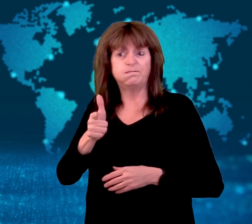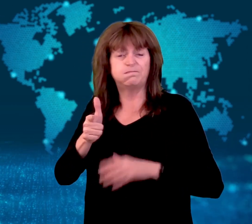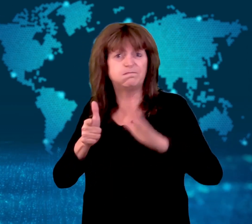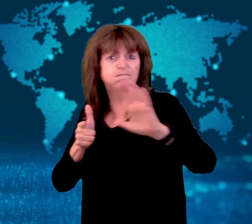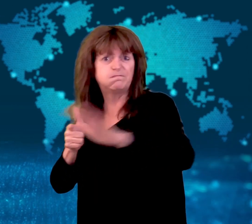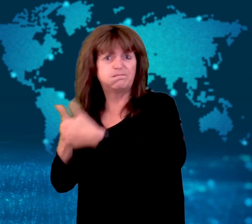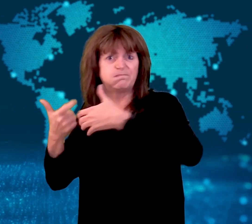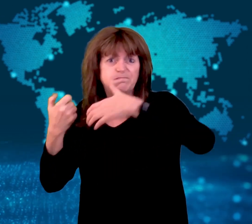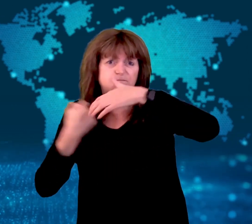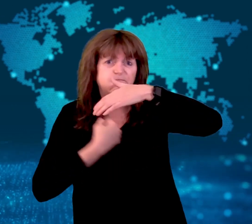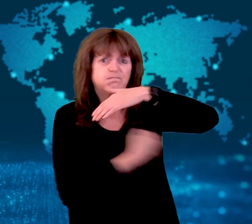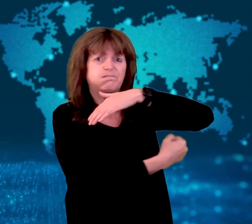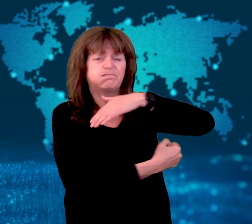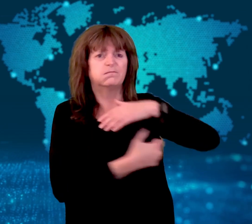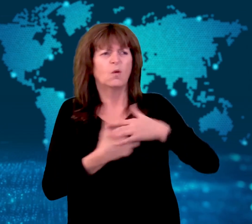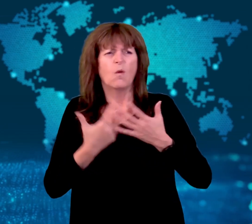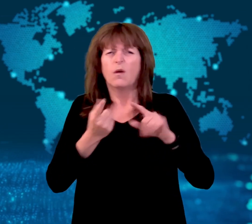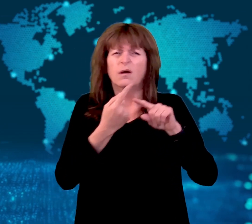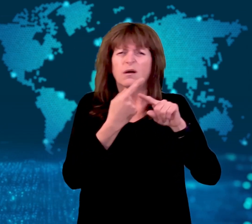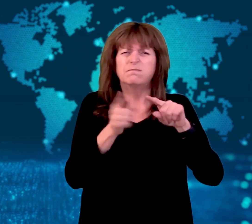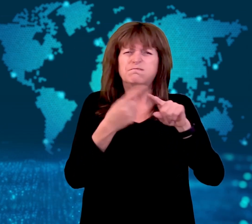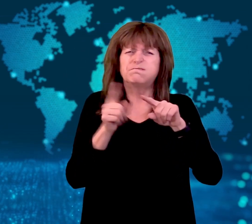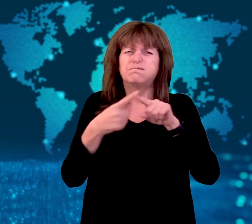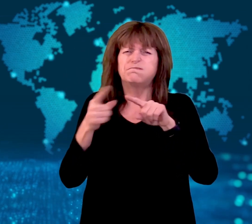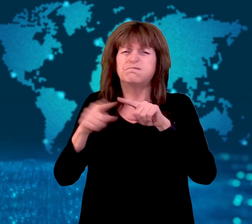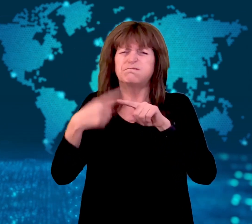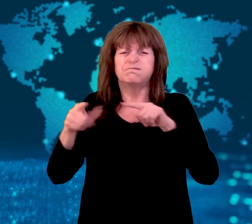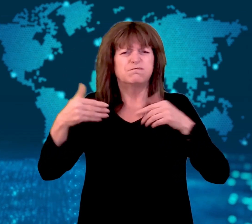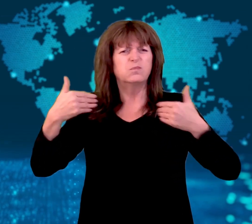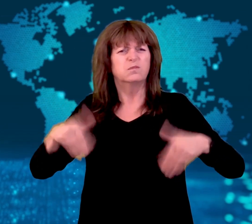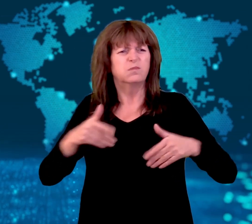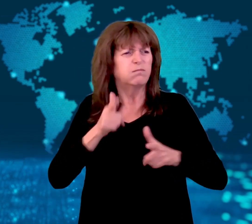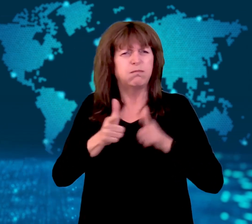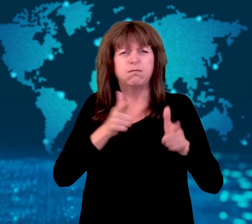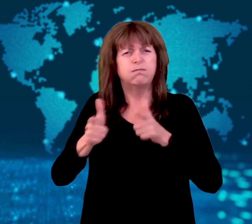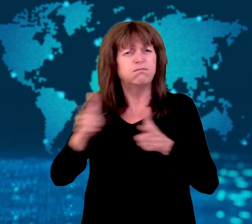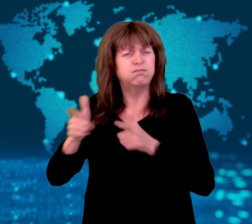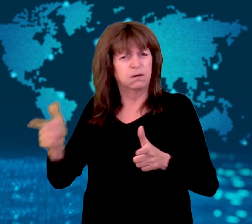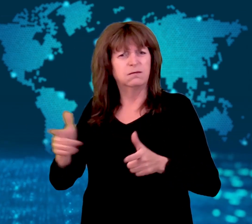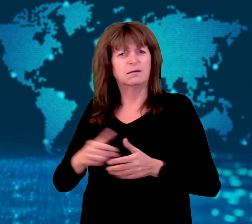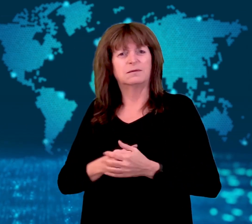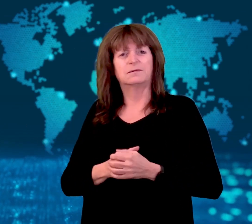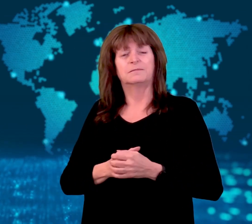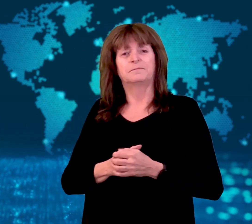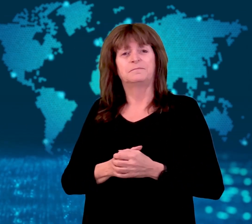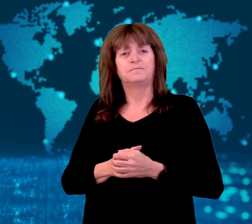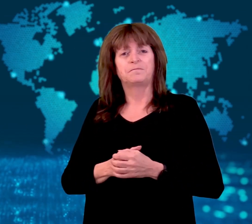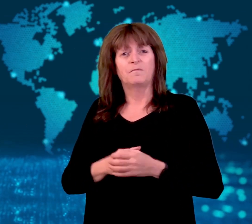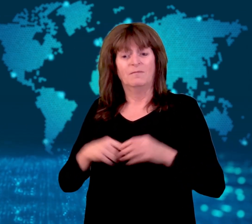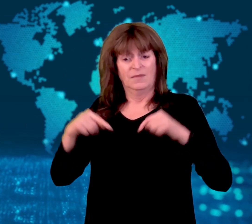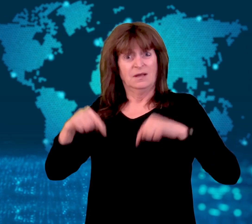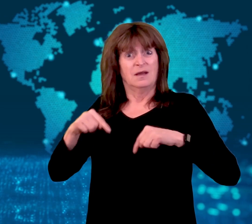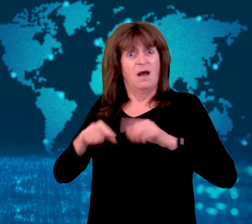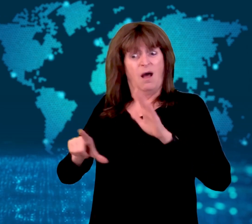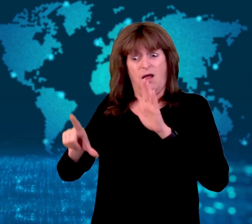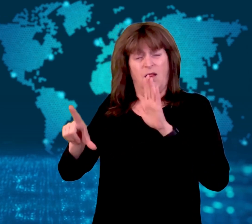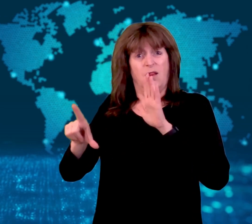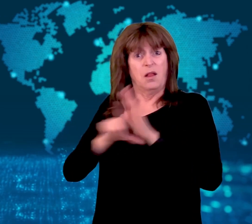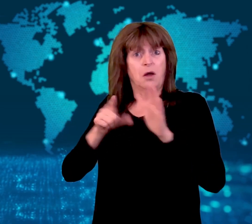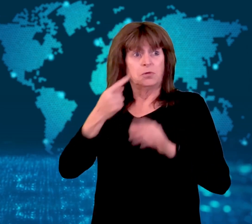Those weapons have been used in murders, extortion,